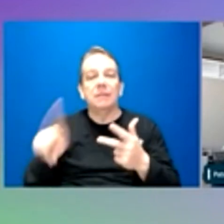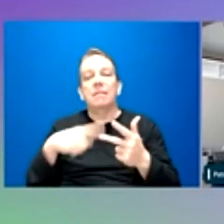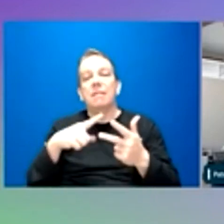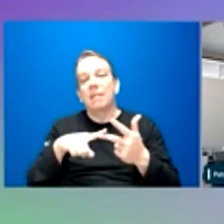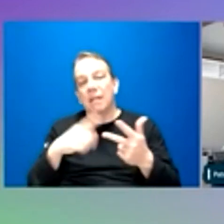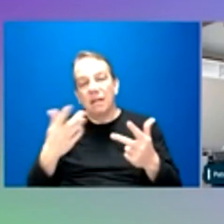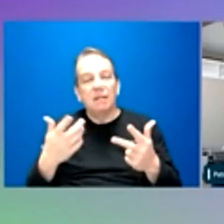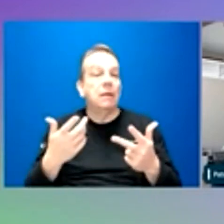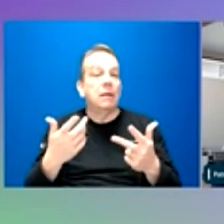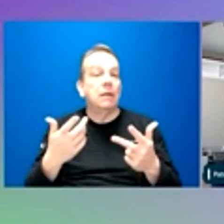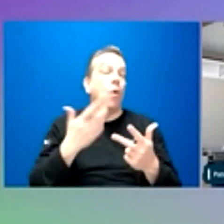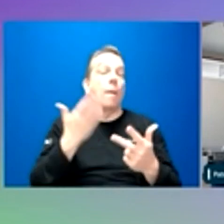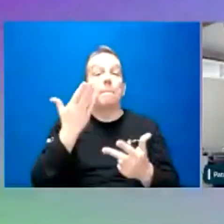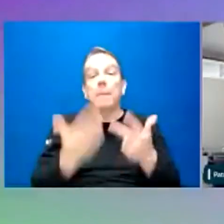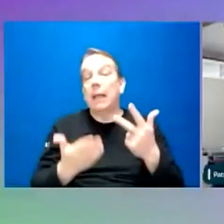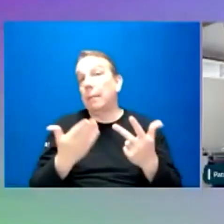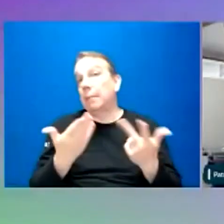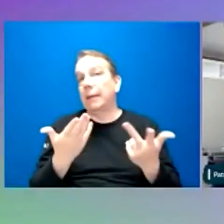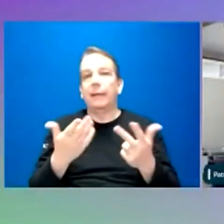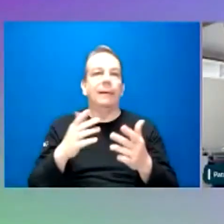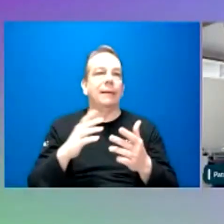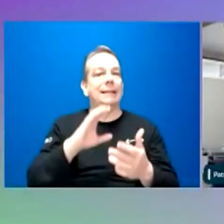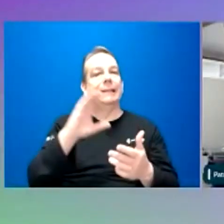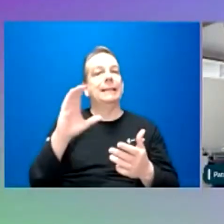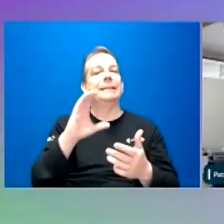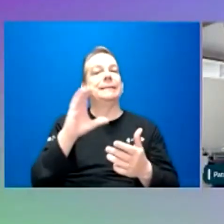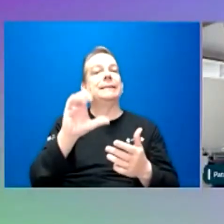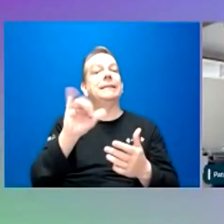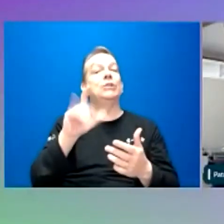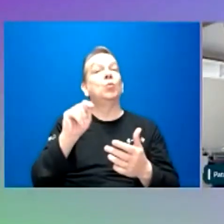some questions that maybe C-suite are looking at. Um, you